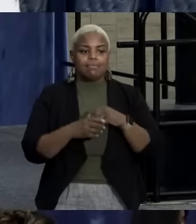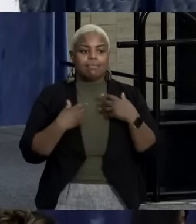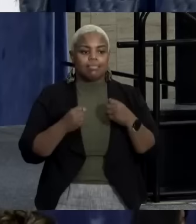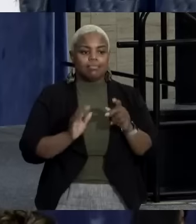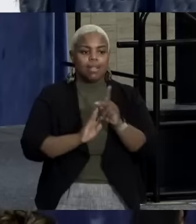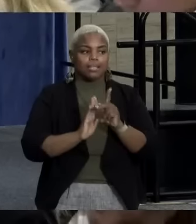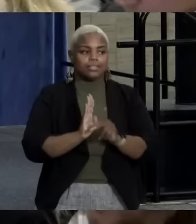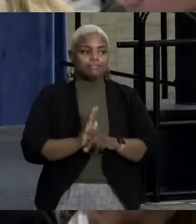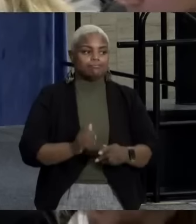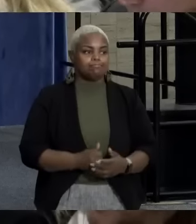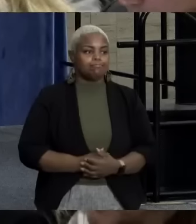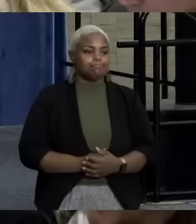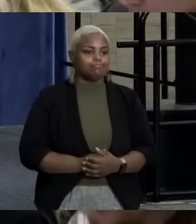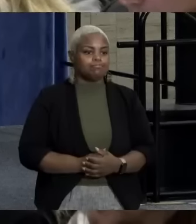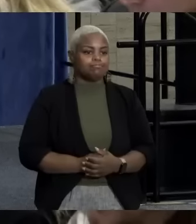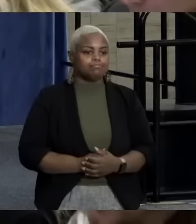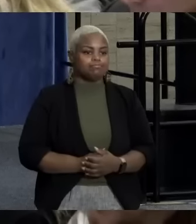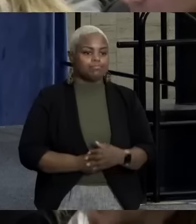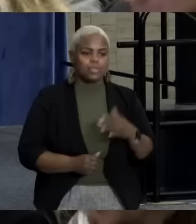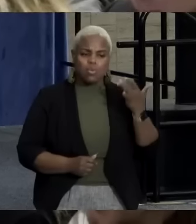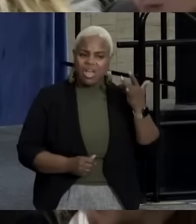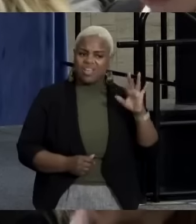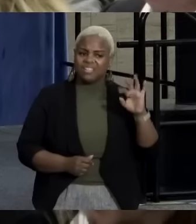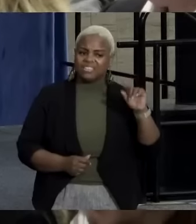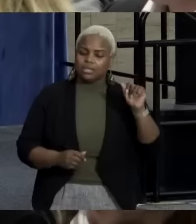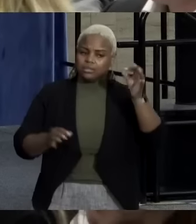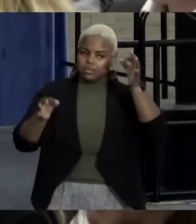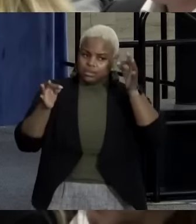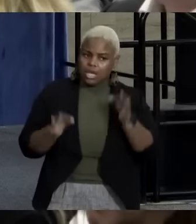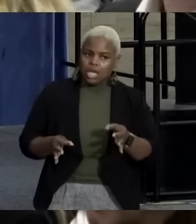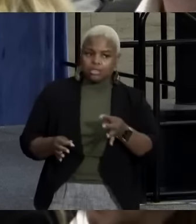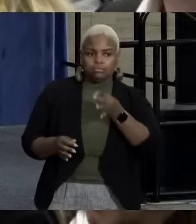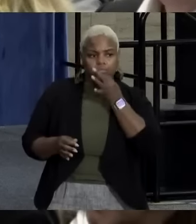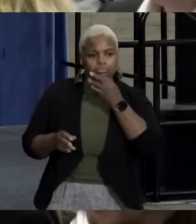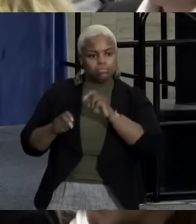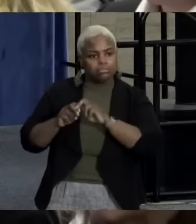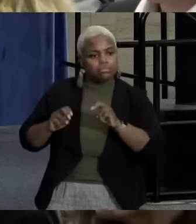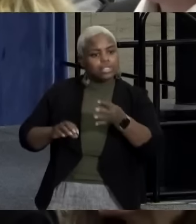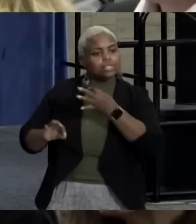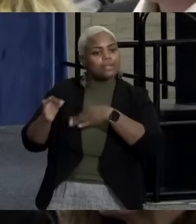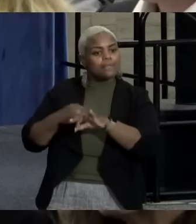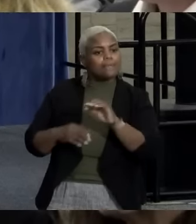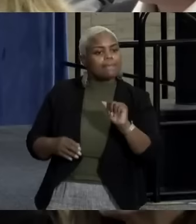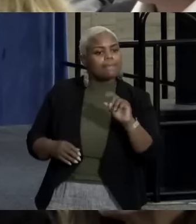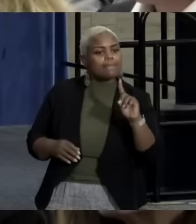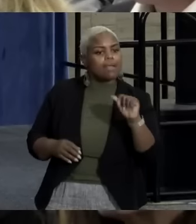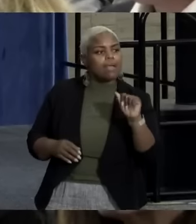did FDA choose to have an expert panel instead of an adcom meeting, which is usually the procedure?